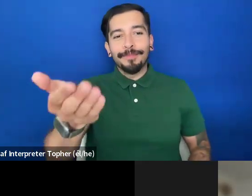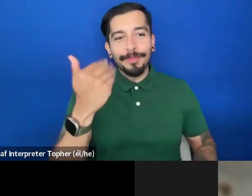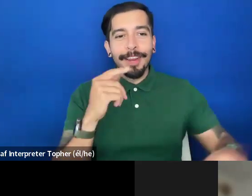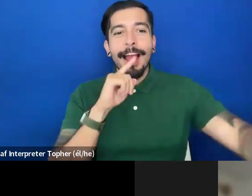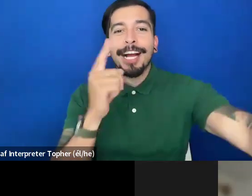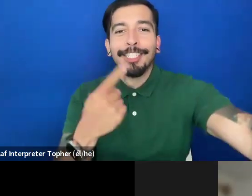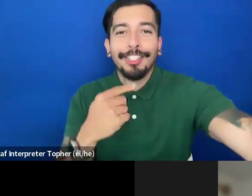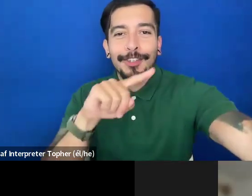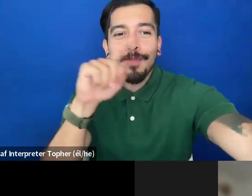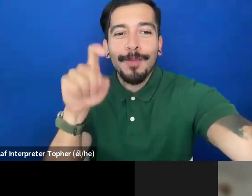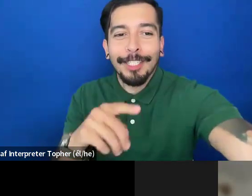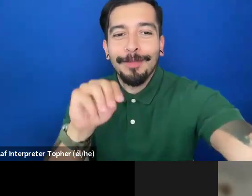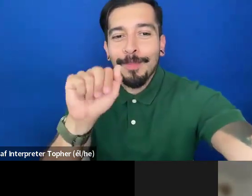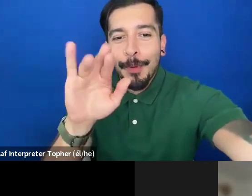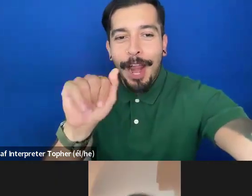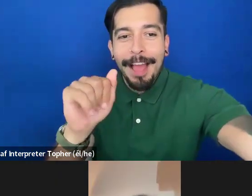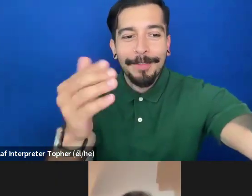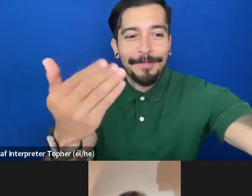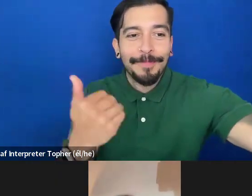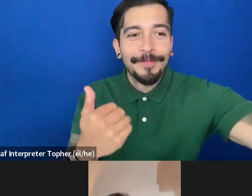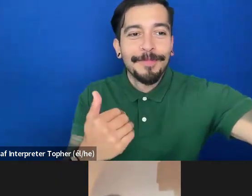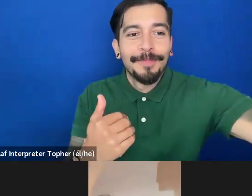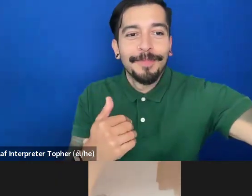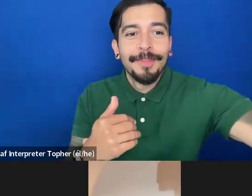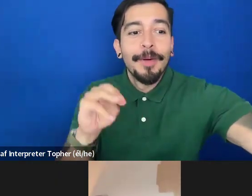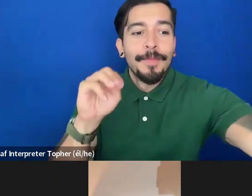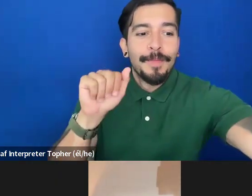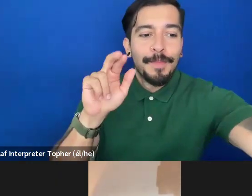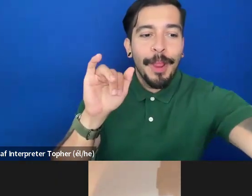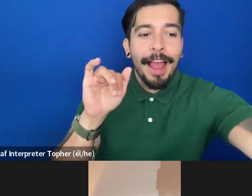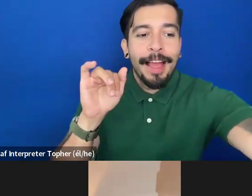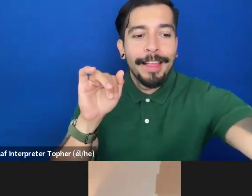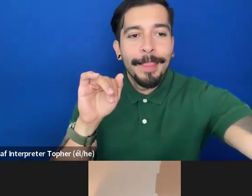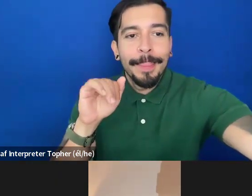[MARIA PALACIOS] Oh my gosh. Um, yes, and yes, and yes, and yes, and yes, and yes, and yes,